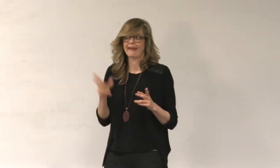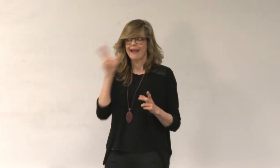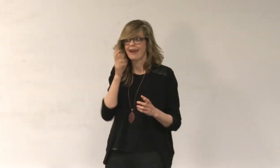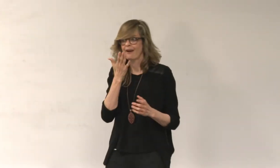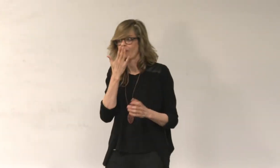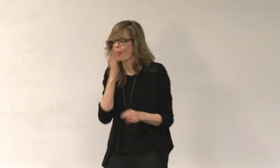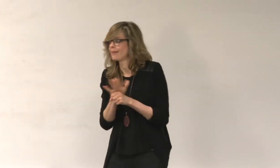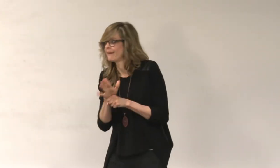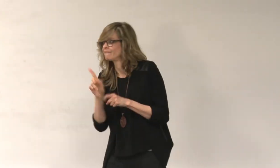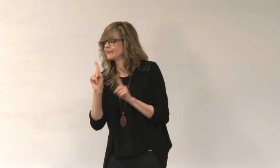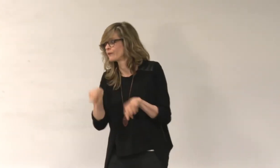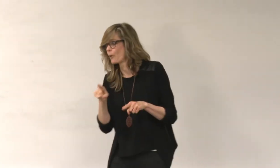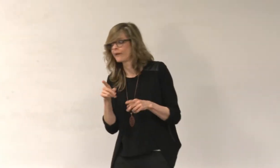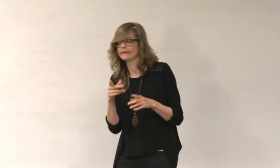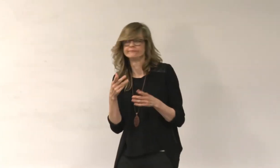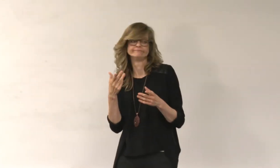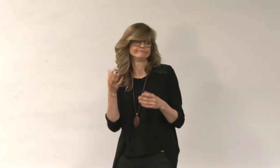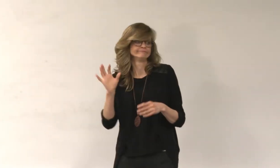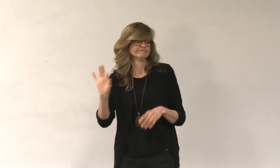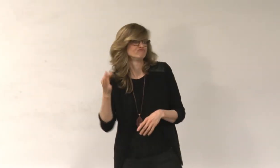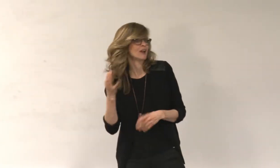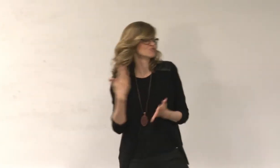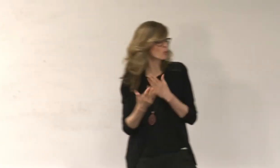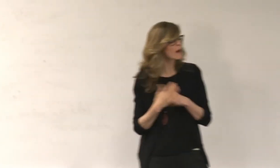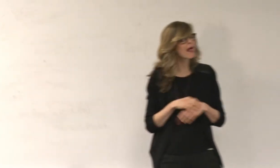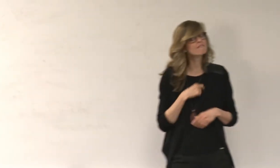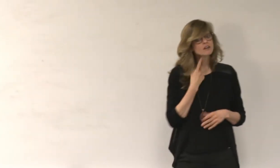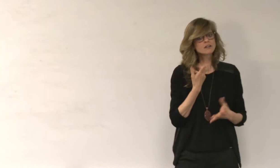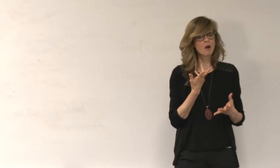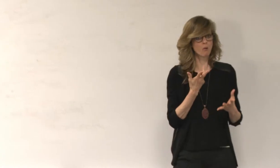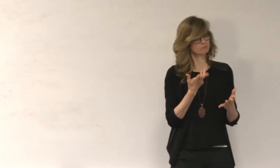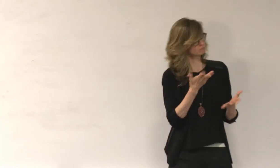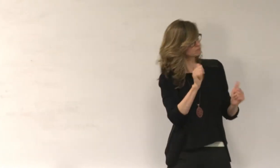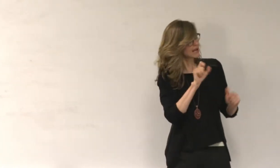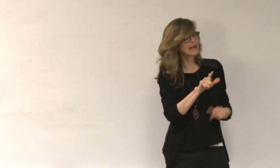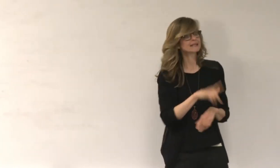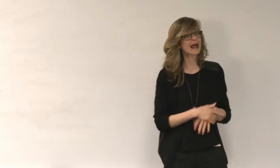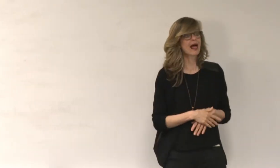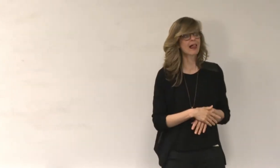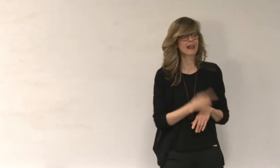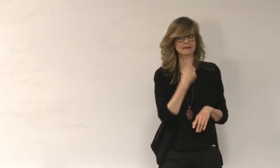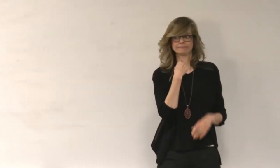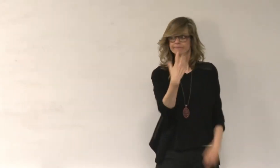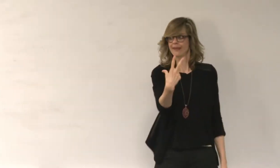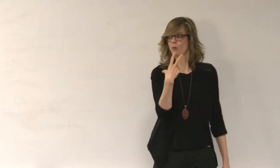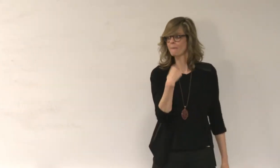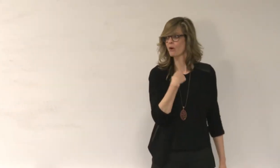I COULDN'T HEAR WELL ENOUGH TO GO TO FRENCH OR OTHER SPOKEN-LANGUAGE CLASS, SO, I DECIDED TO TAKE ASL,